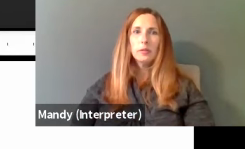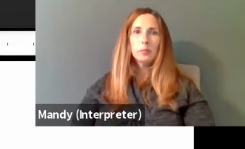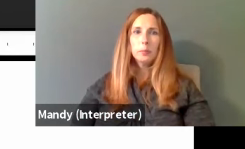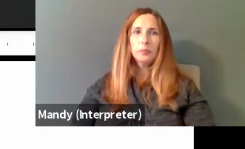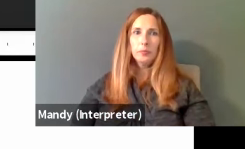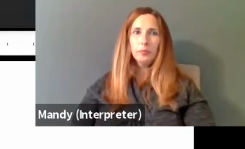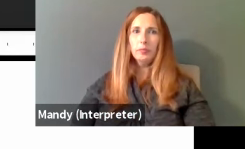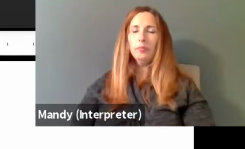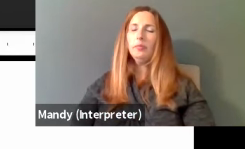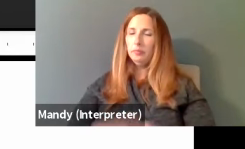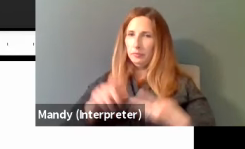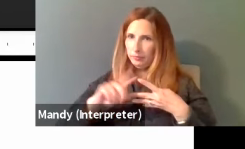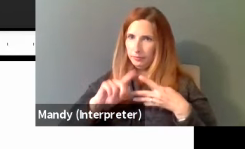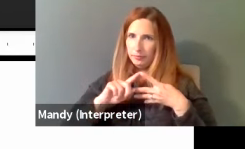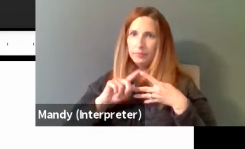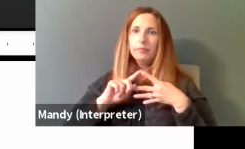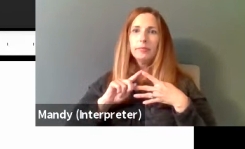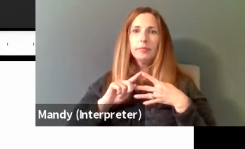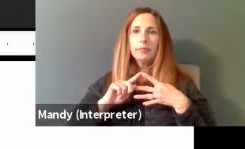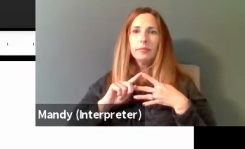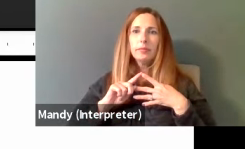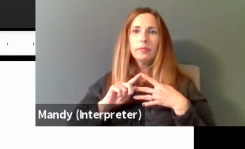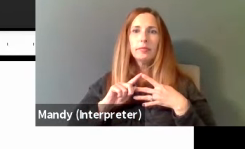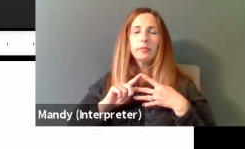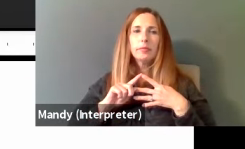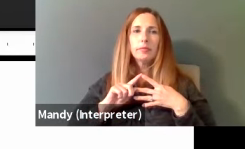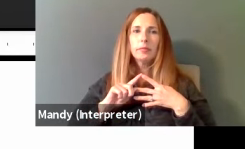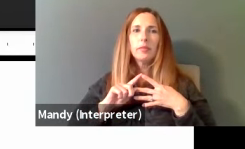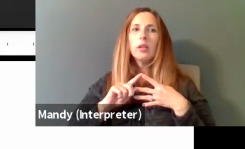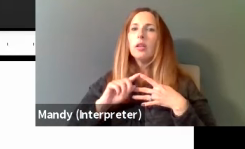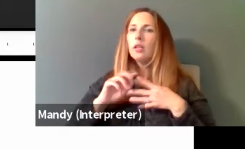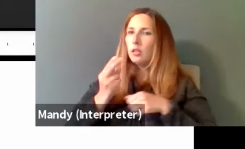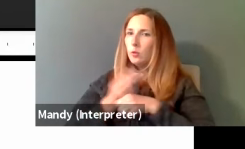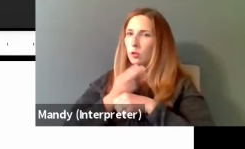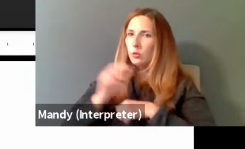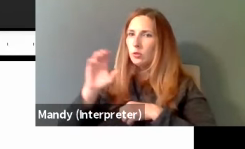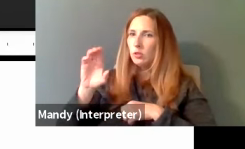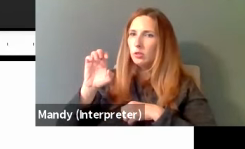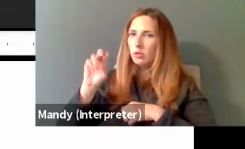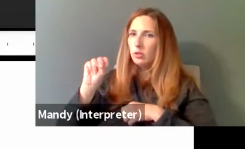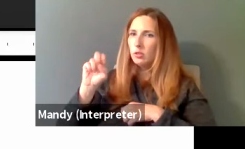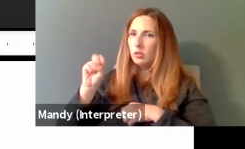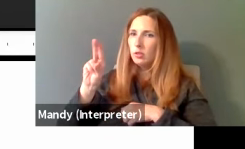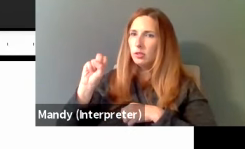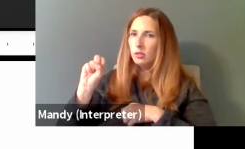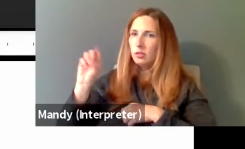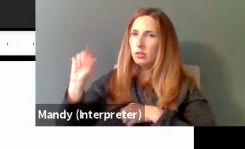So number one, they're going to use census data. Okay, so that's can be pulled